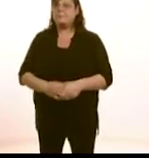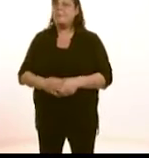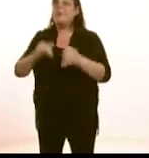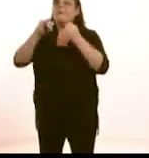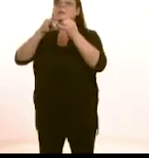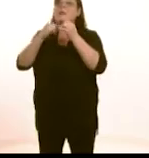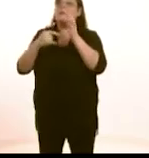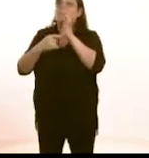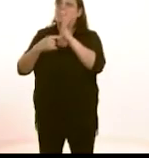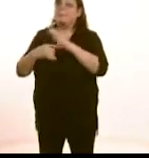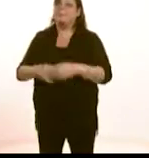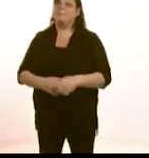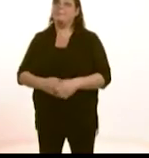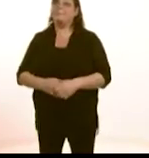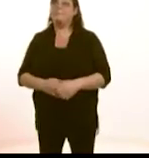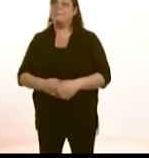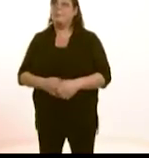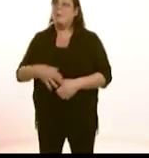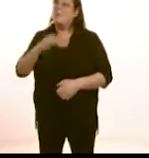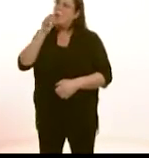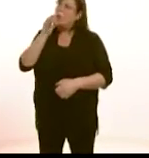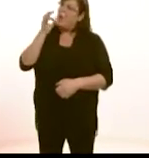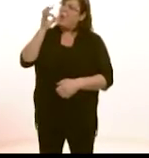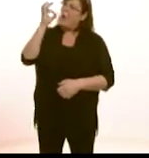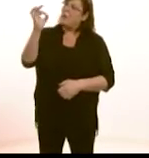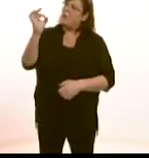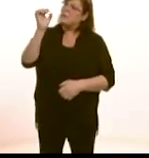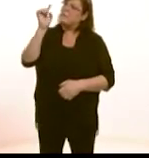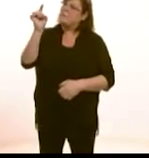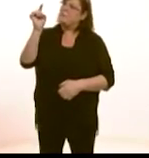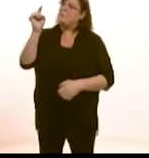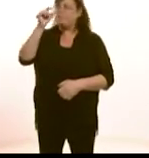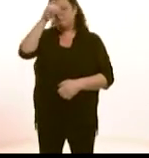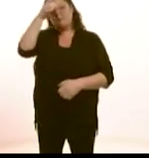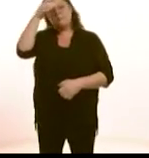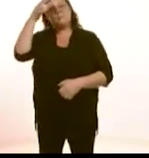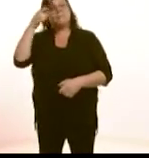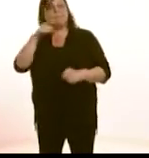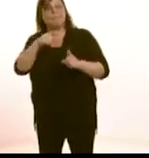Simon Thomas: What are the opportunities now to put the situation right in terms of payments